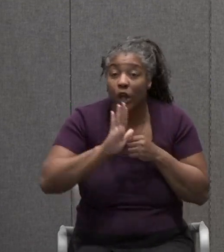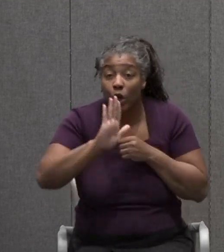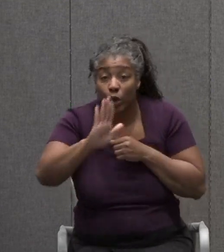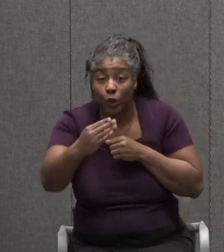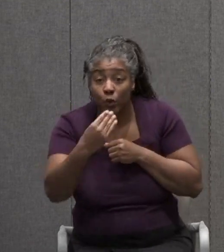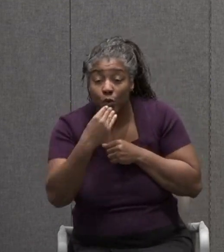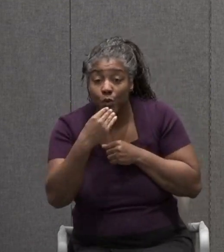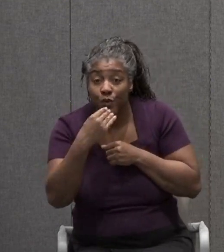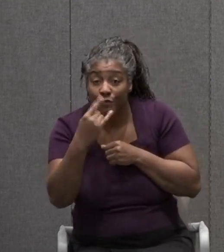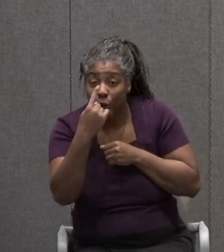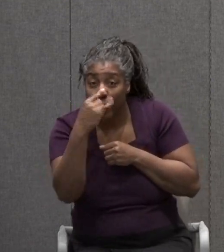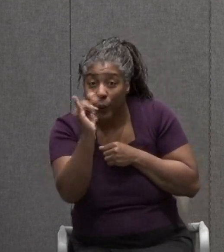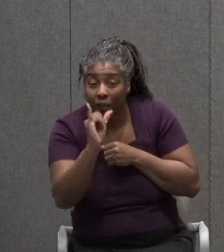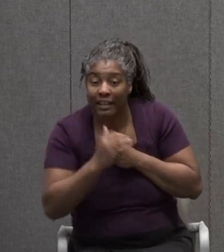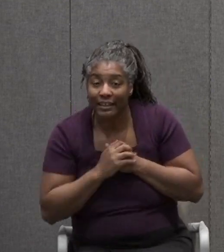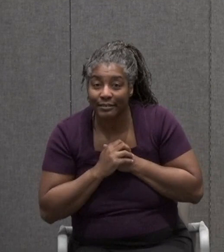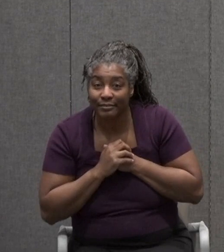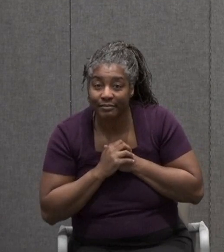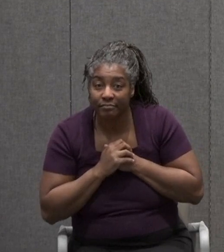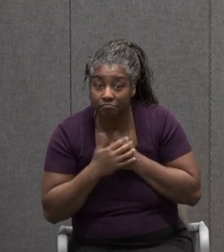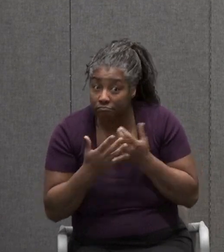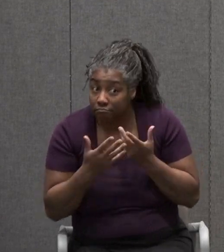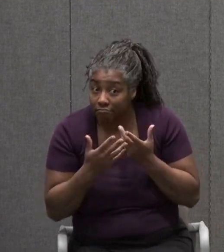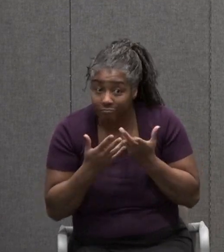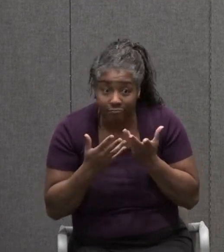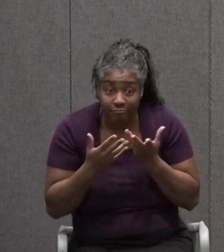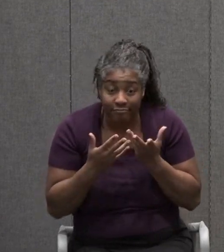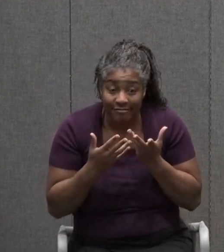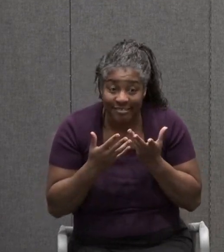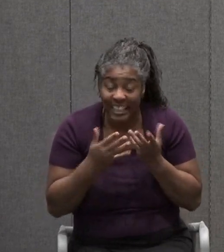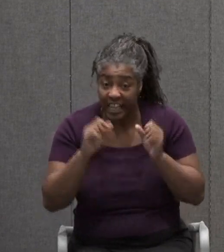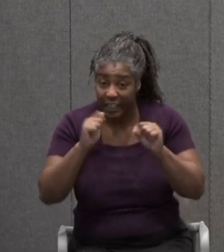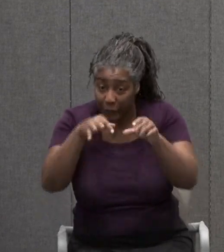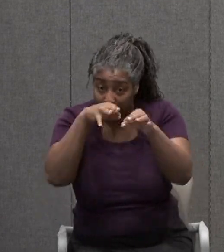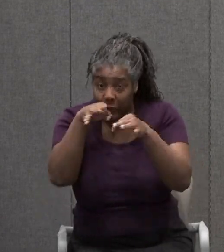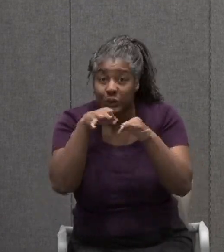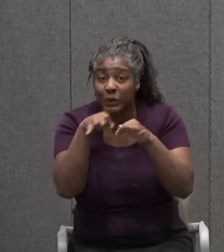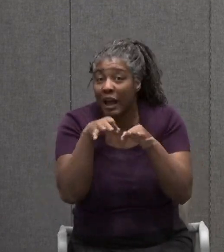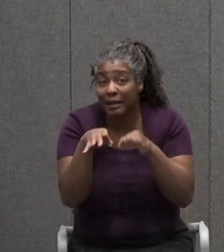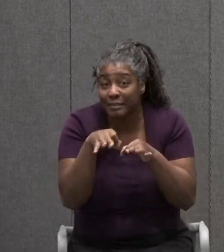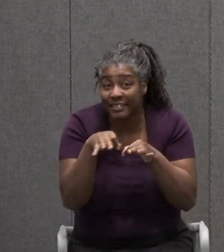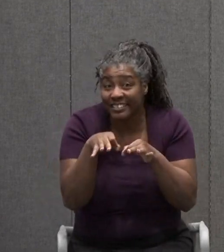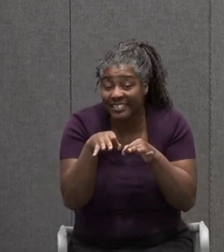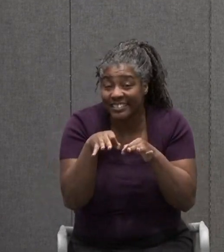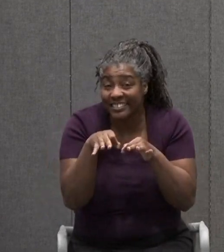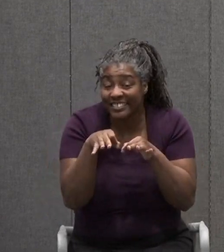Can you describe the different things about it? Does it look smooth to you or shiny?